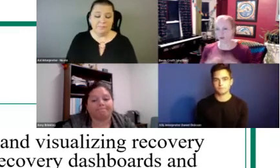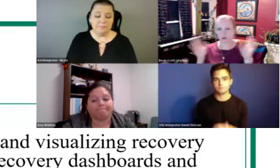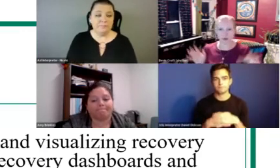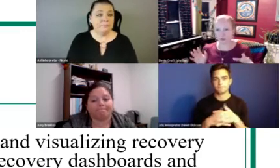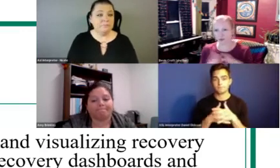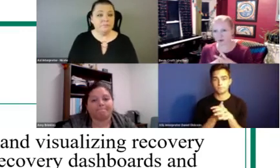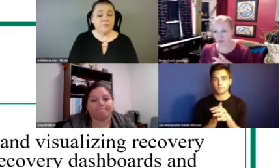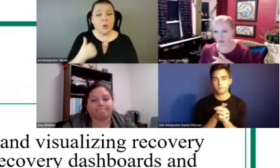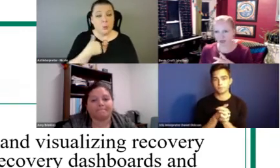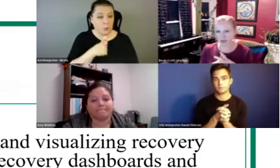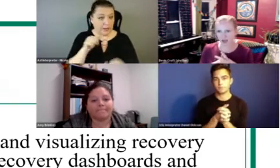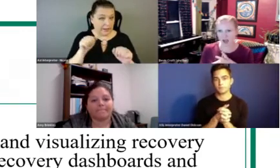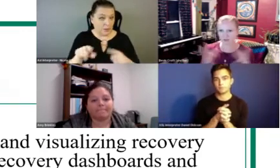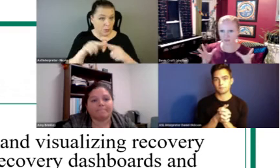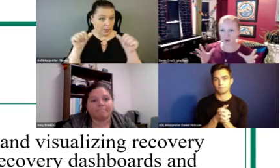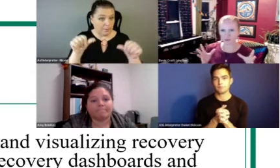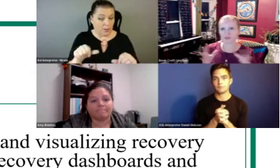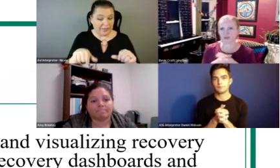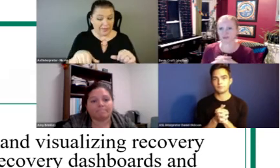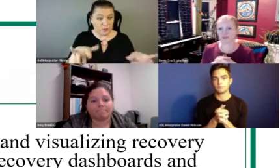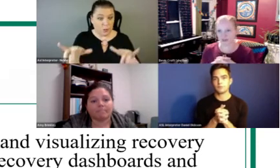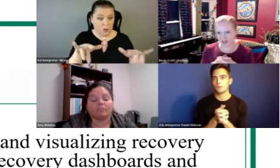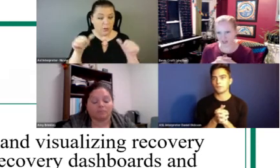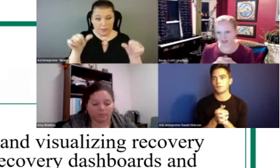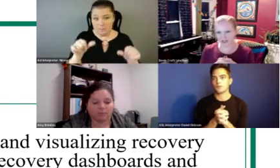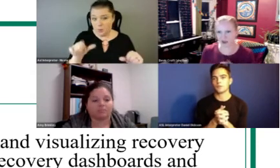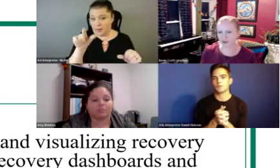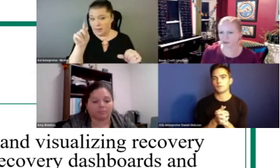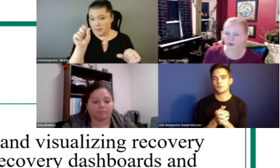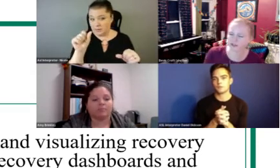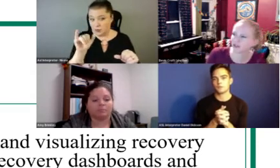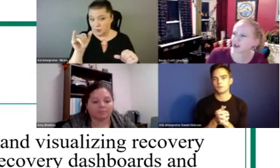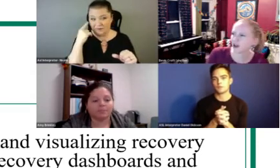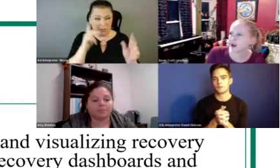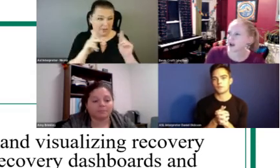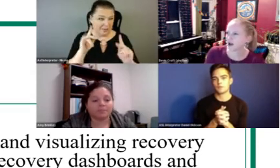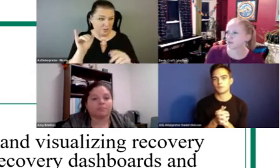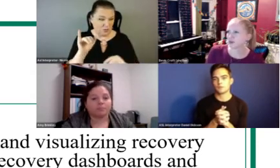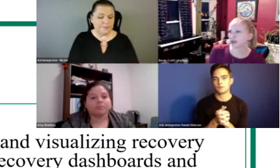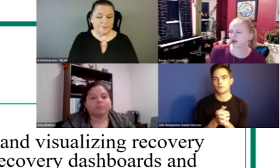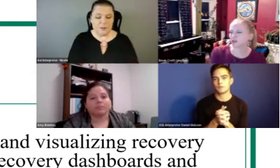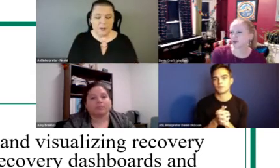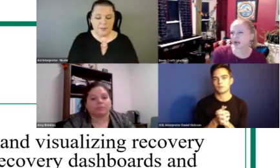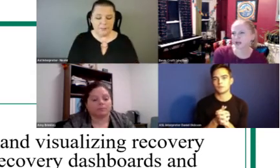when we post the recording, we can post those links as well for folks. Great, so kind of